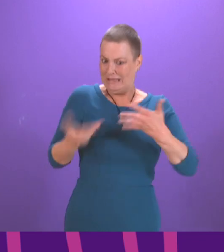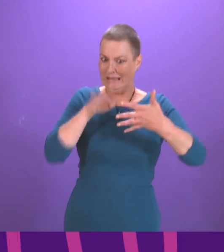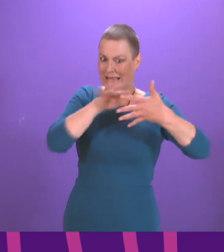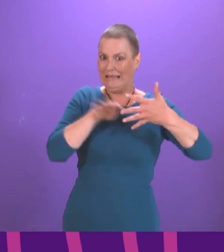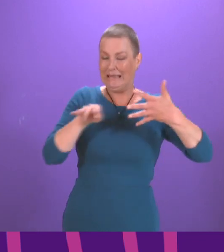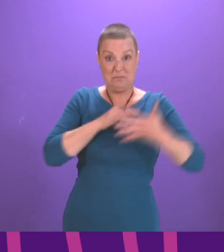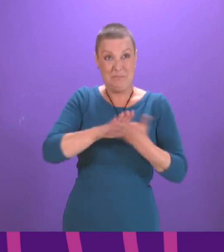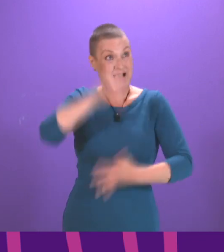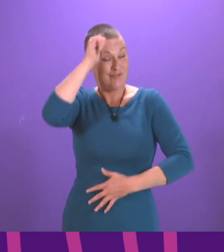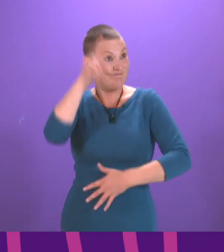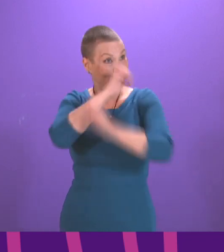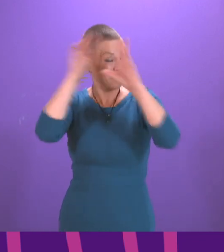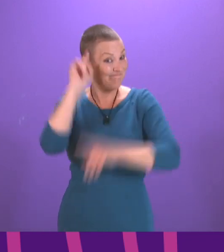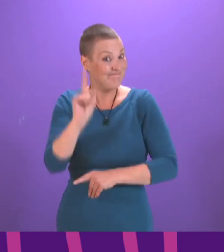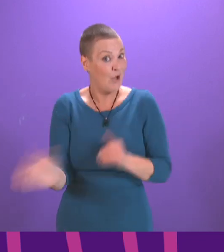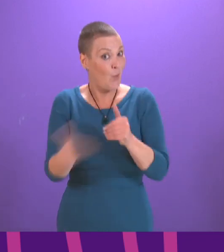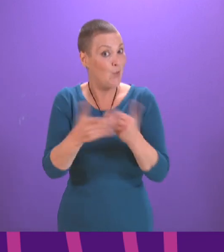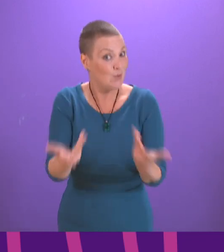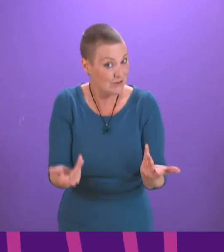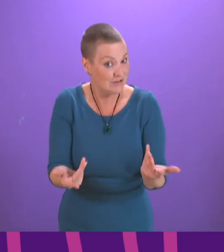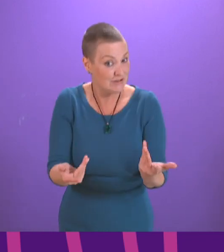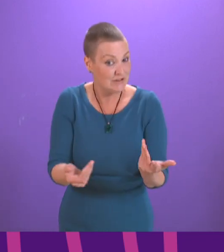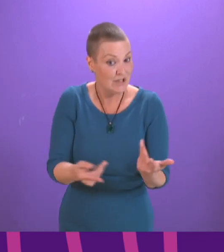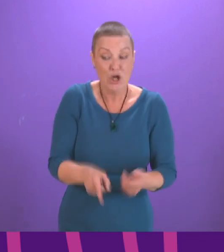The Government has not shared the regulations that will underpin those restrictions, so